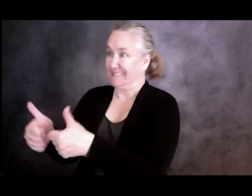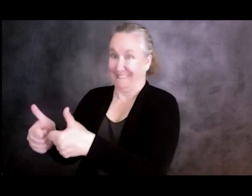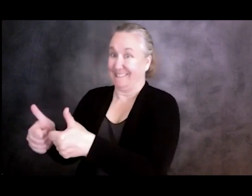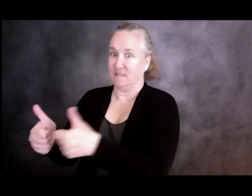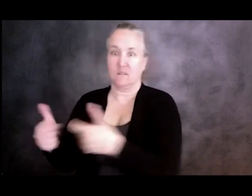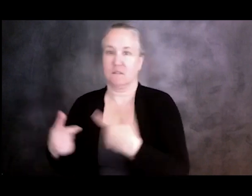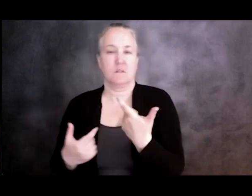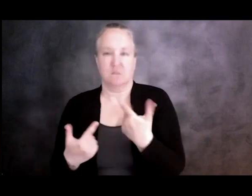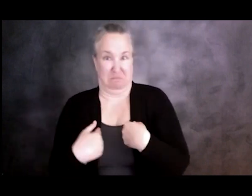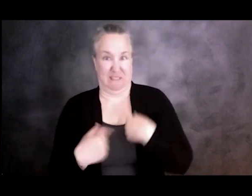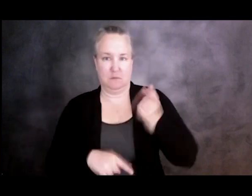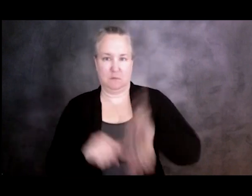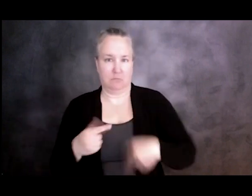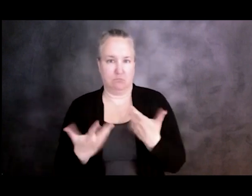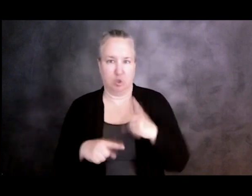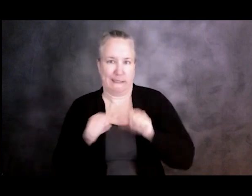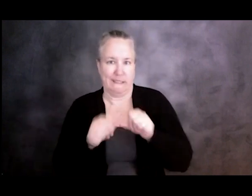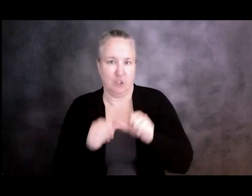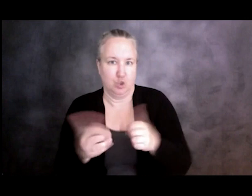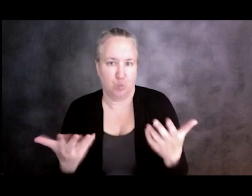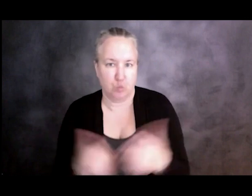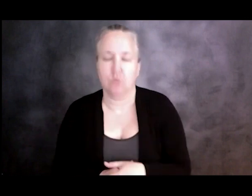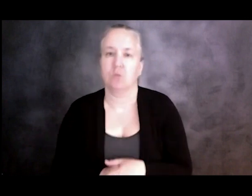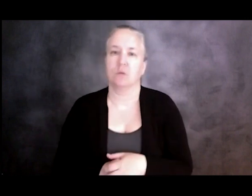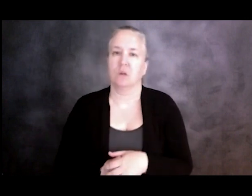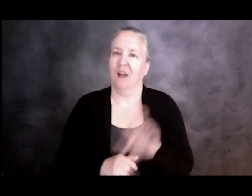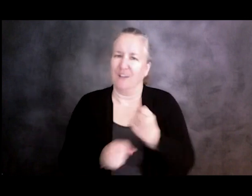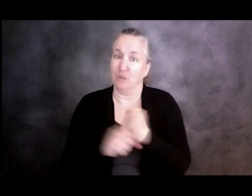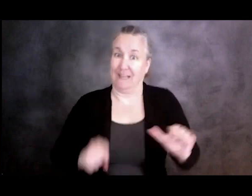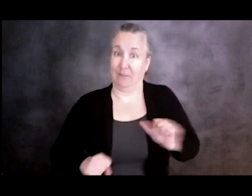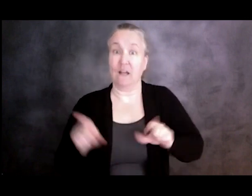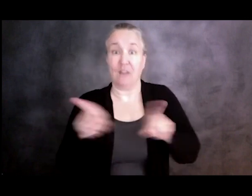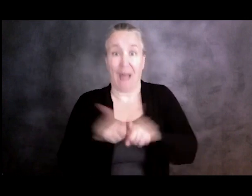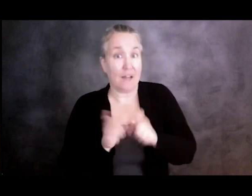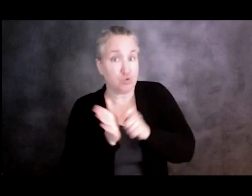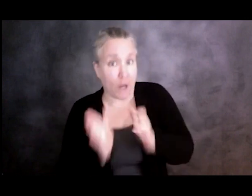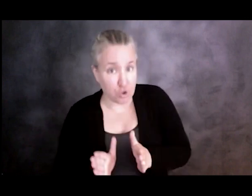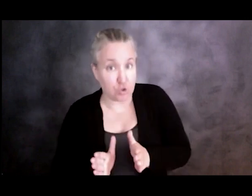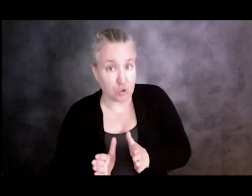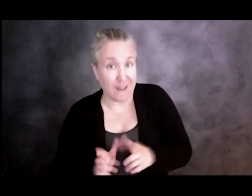But I couldn't do it any longer. And so I had to save myself as a writer if I wanted to save myself as an academic.